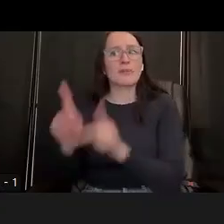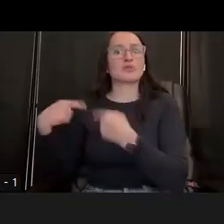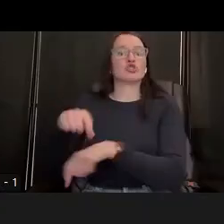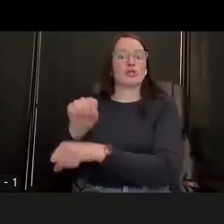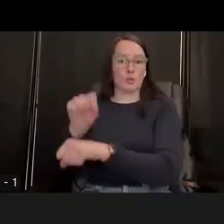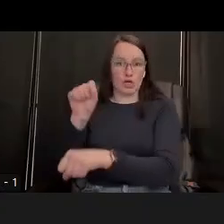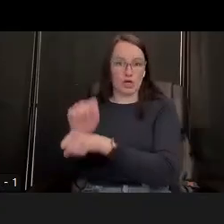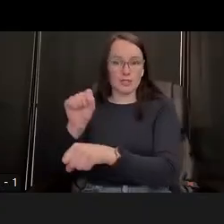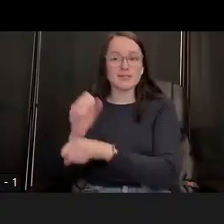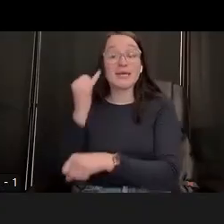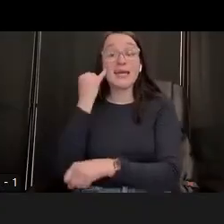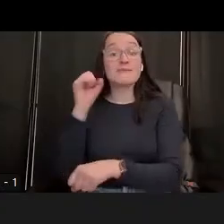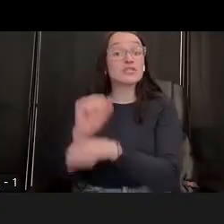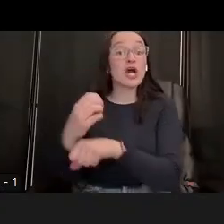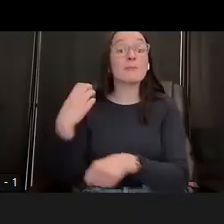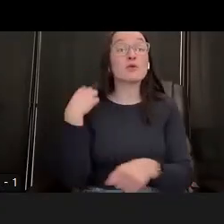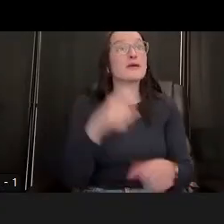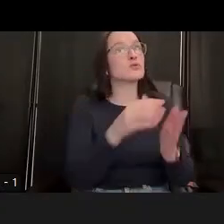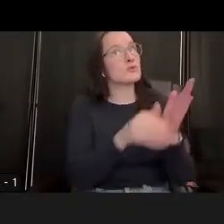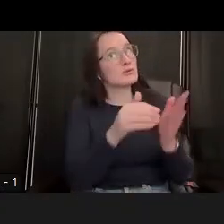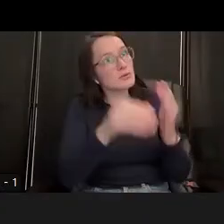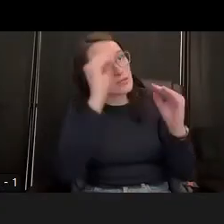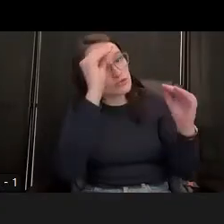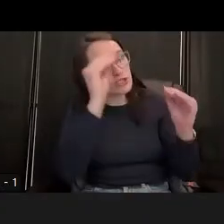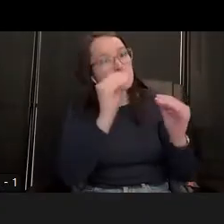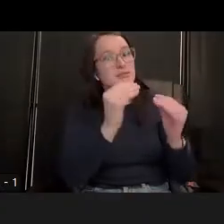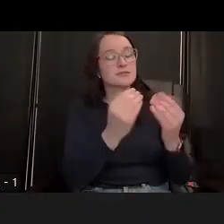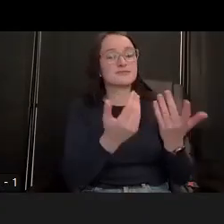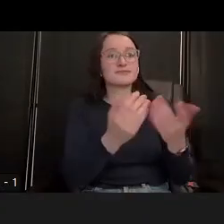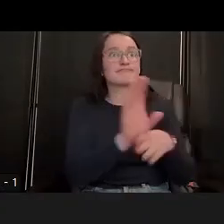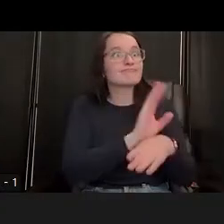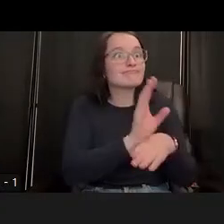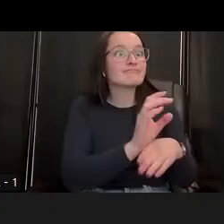they're not constantly repeating instructions where the environment truly is a partner